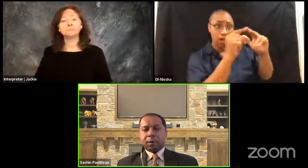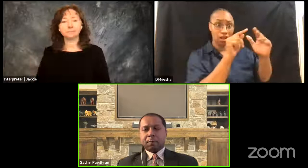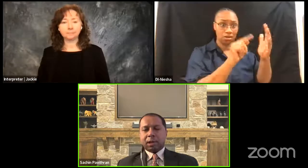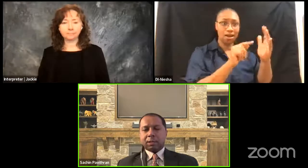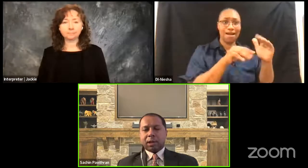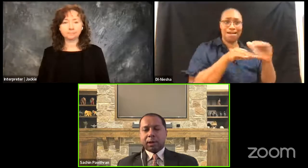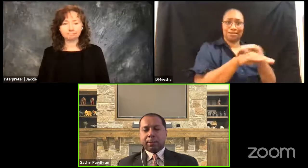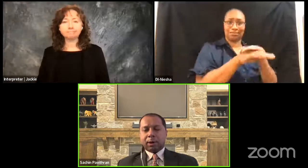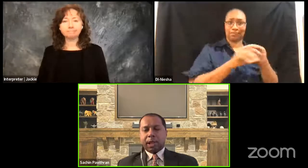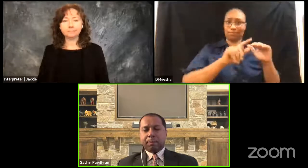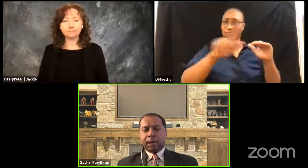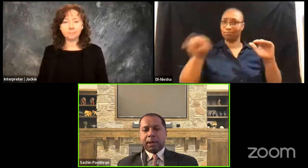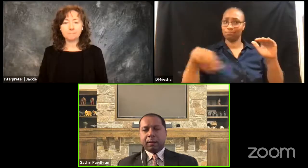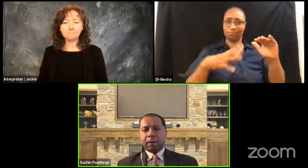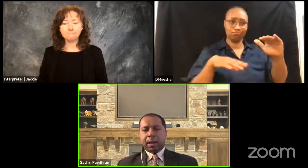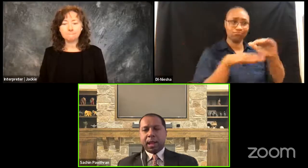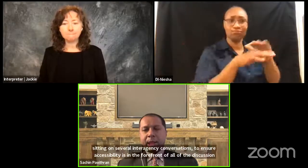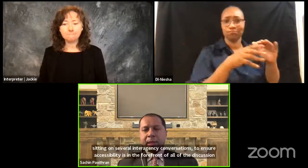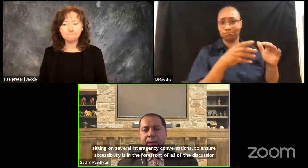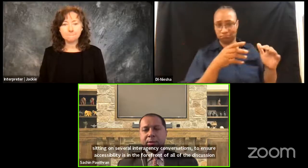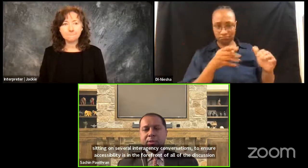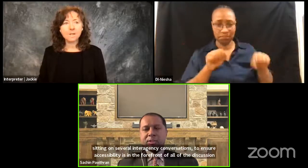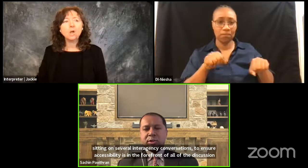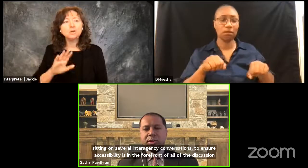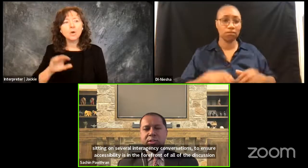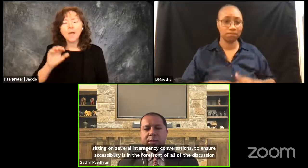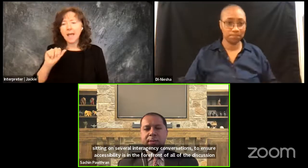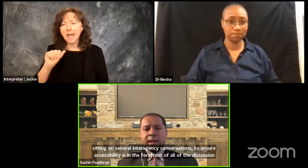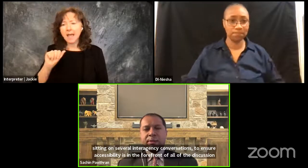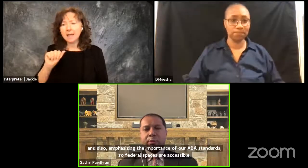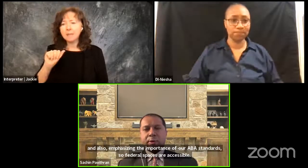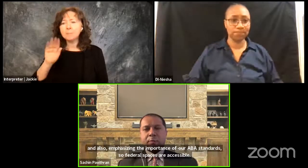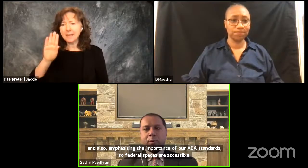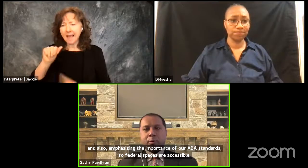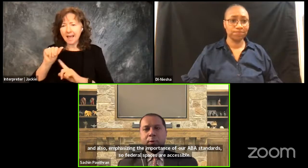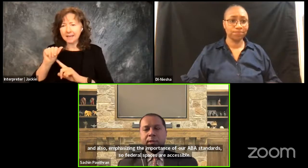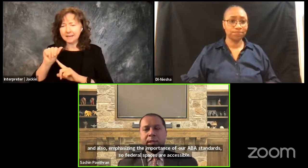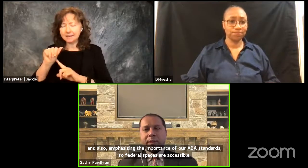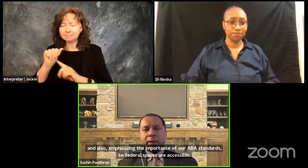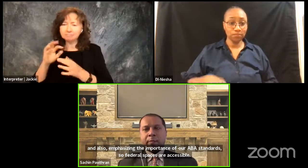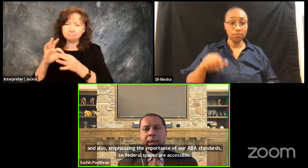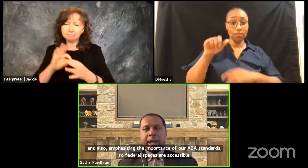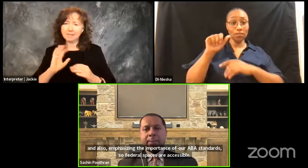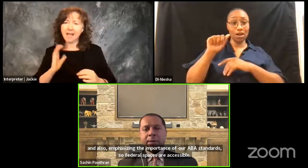And while talking about ABA, and our strategic plan as well, one thing that we have been